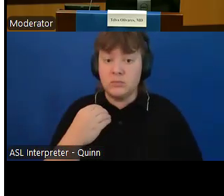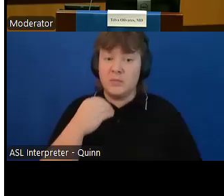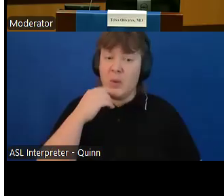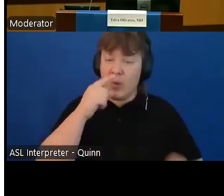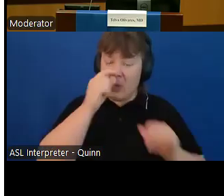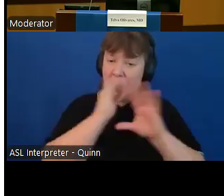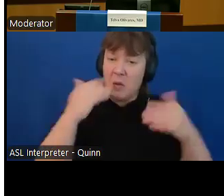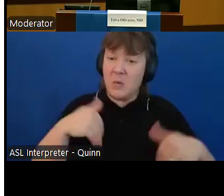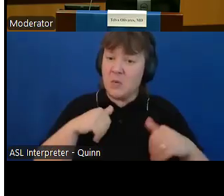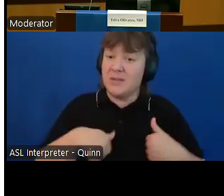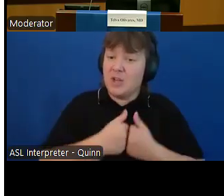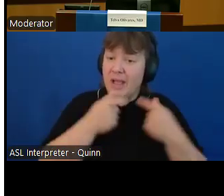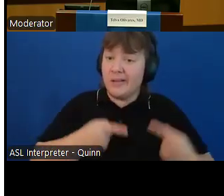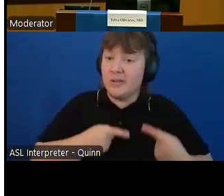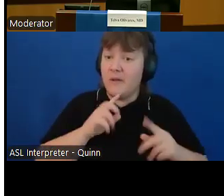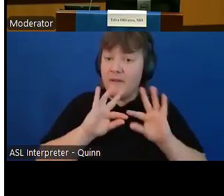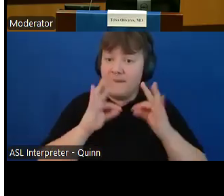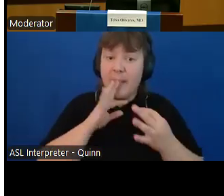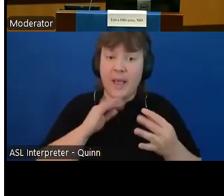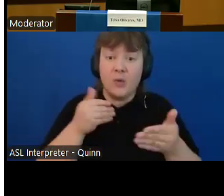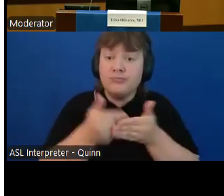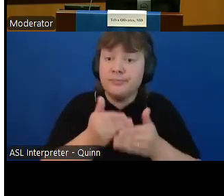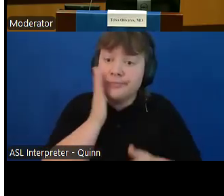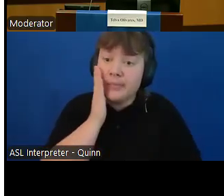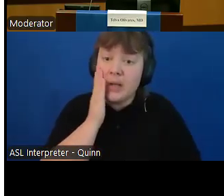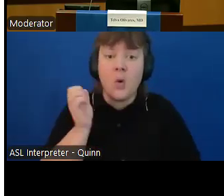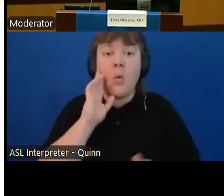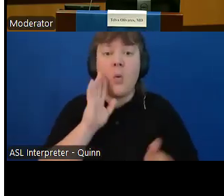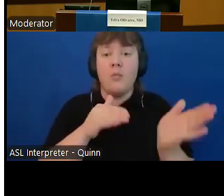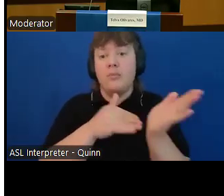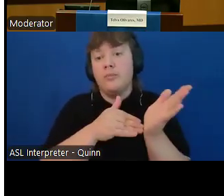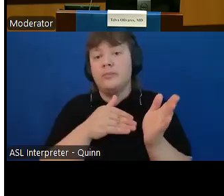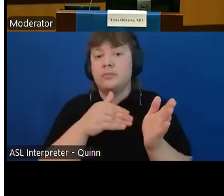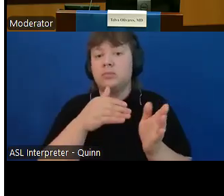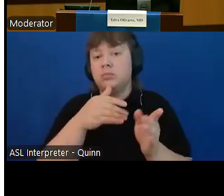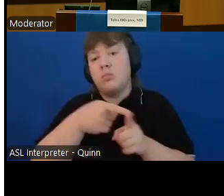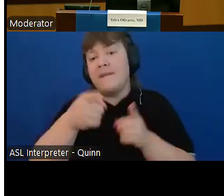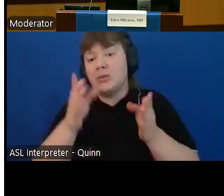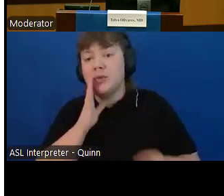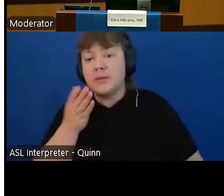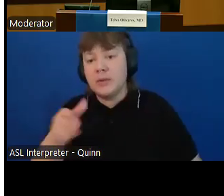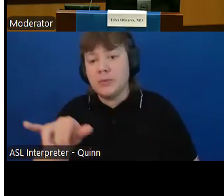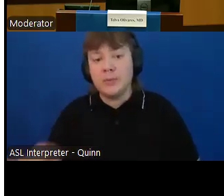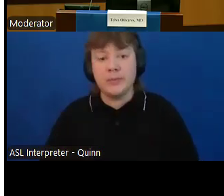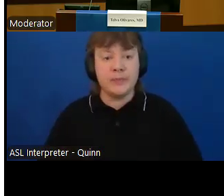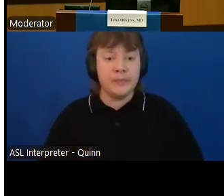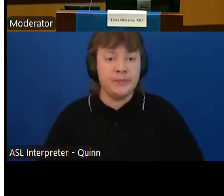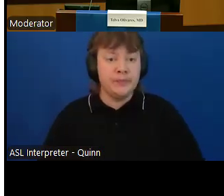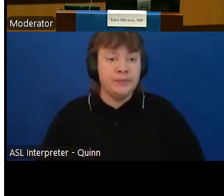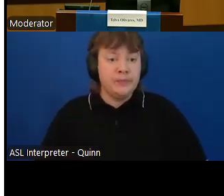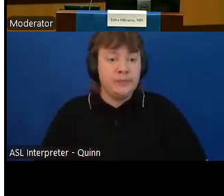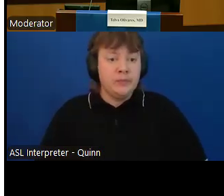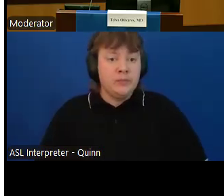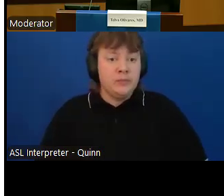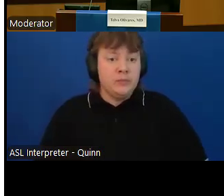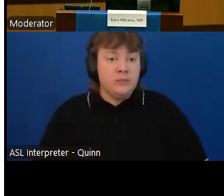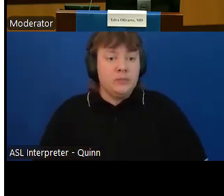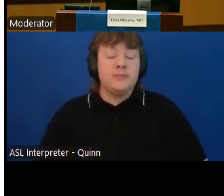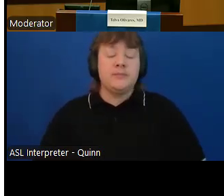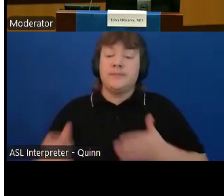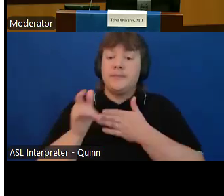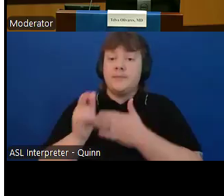be for family who are sitting by the bedside or for professionals so the guideline at URM